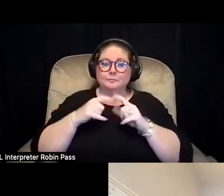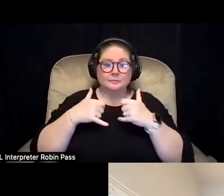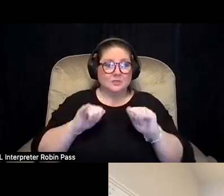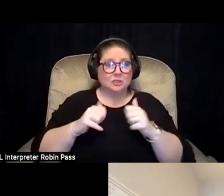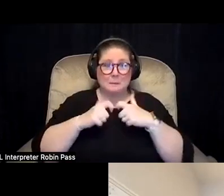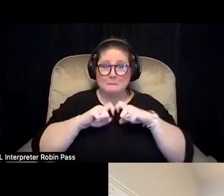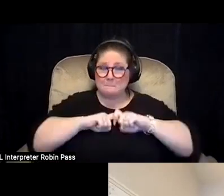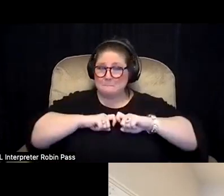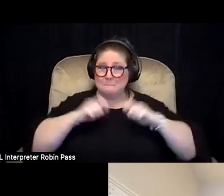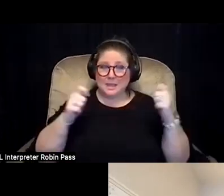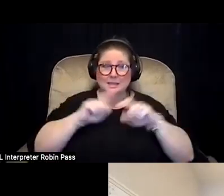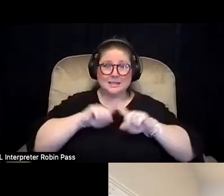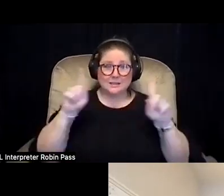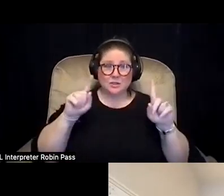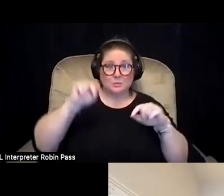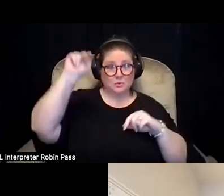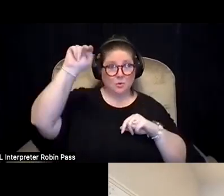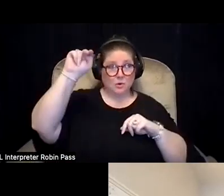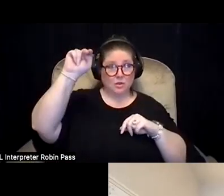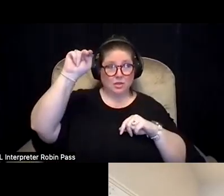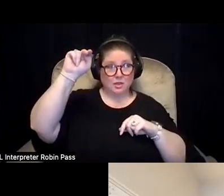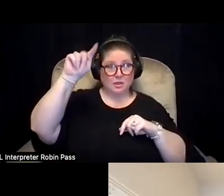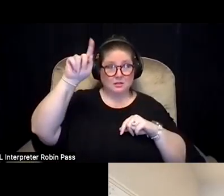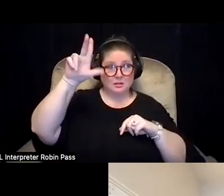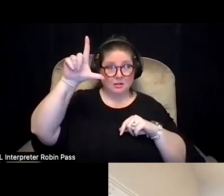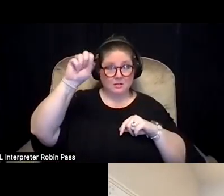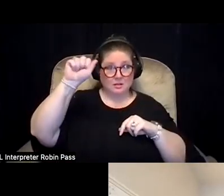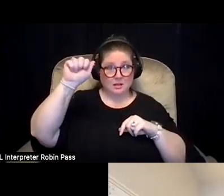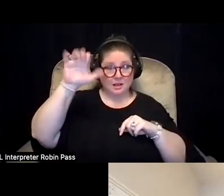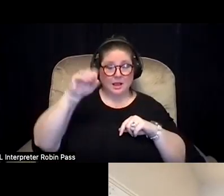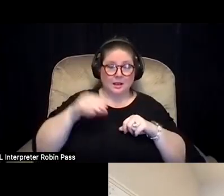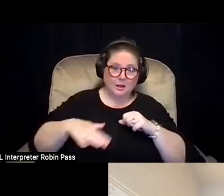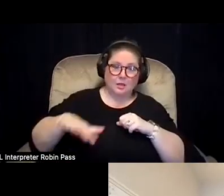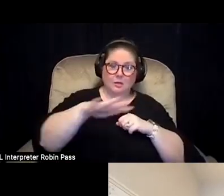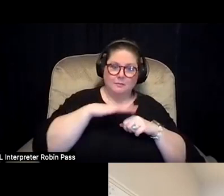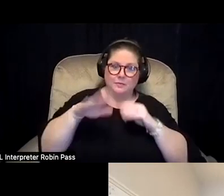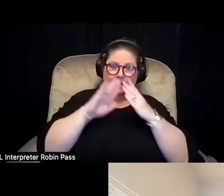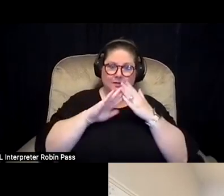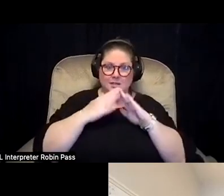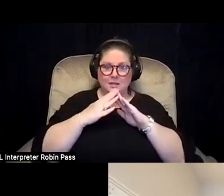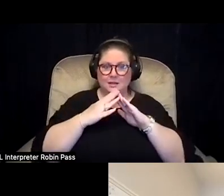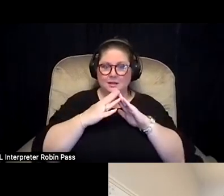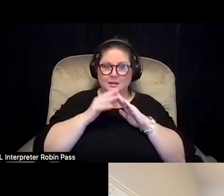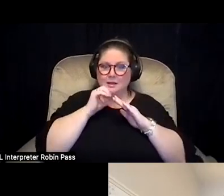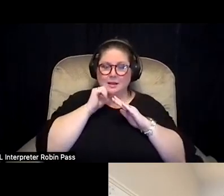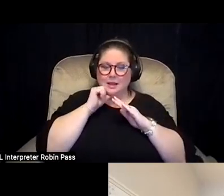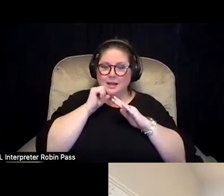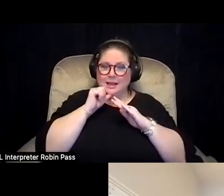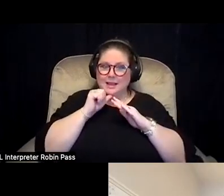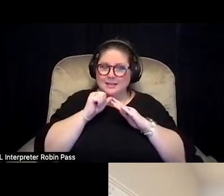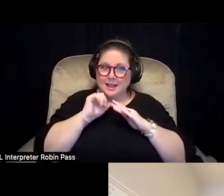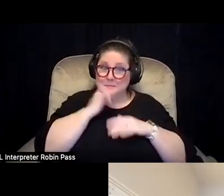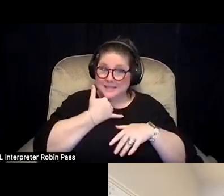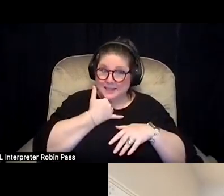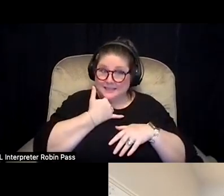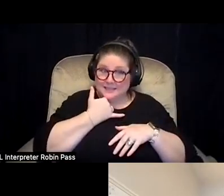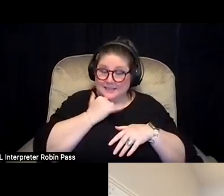the massacre happened and the rest of the city and it's it's not a coincidence right um so people can